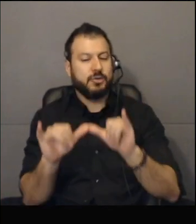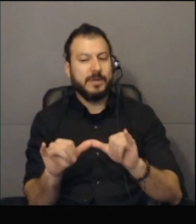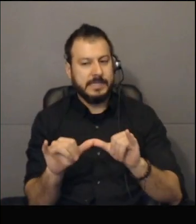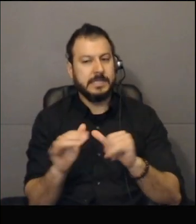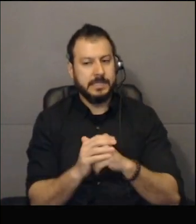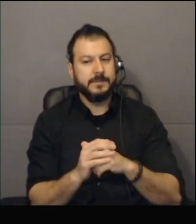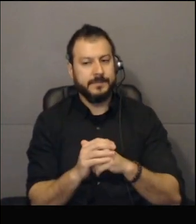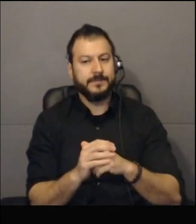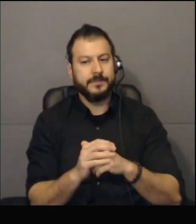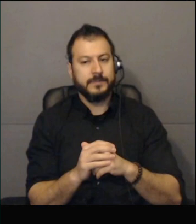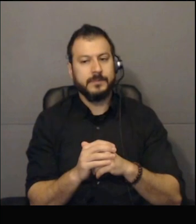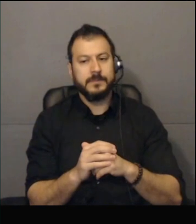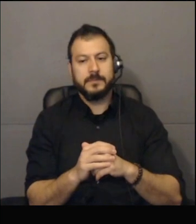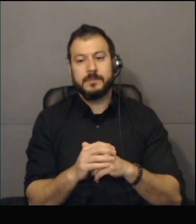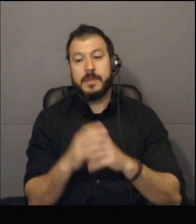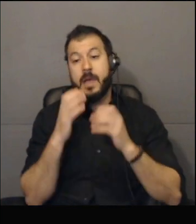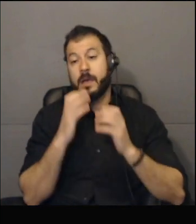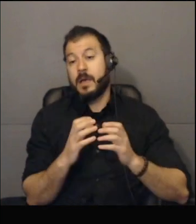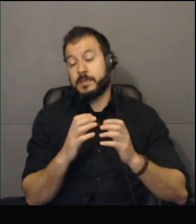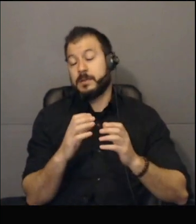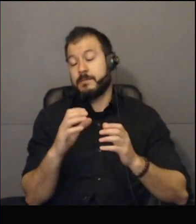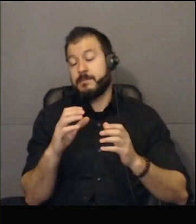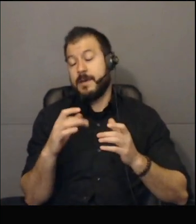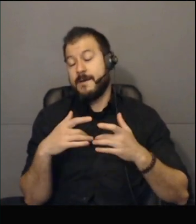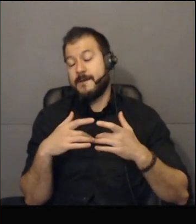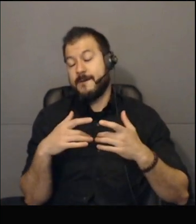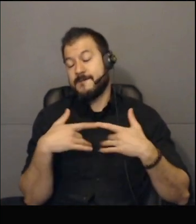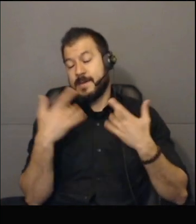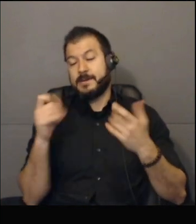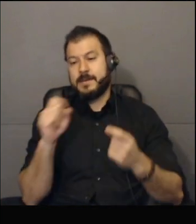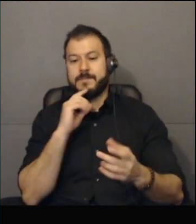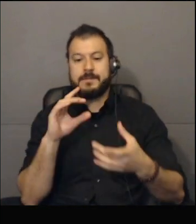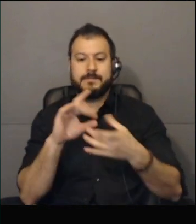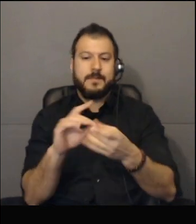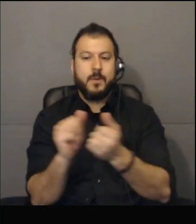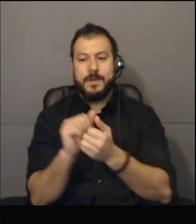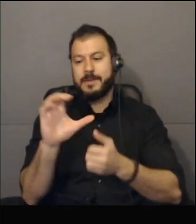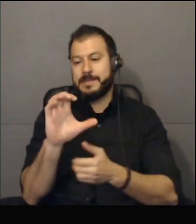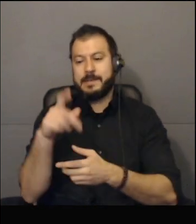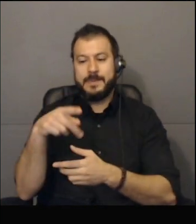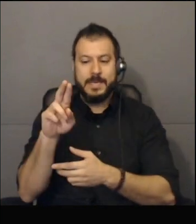A customer then can be bound to a game server metric like CPU utilization,